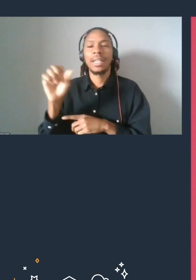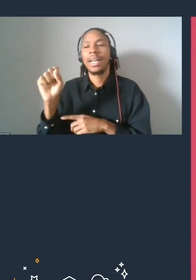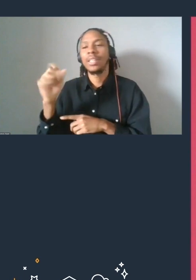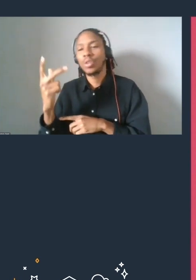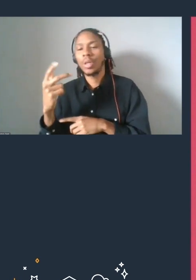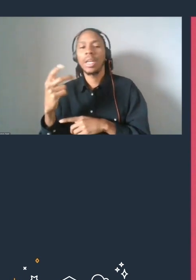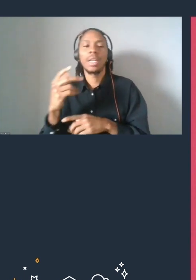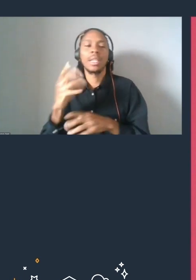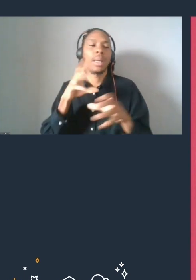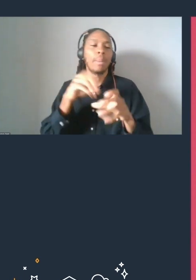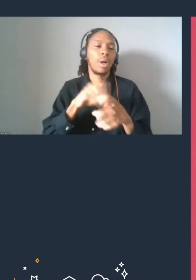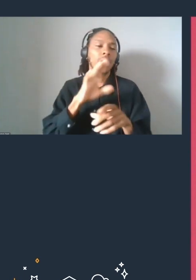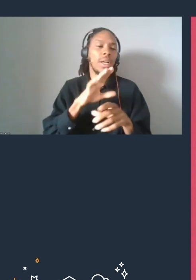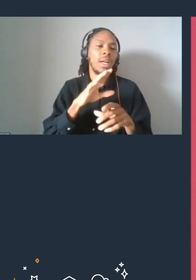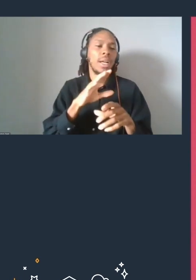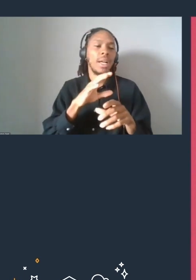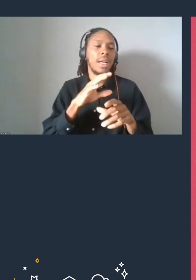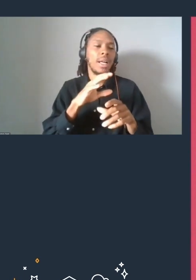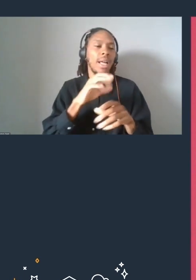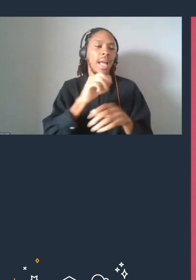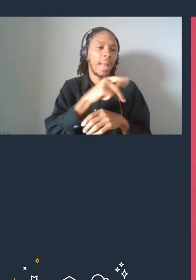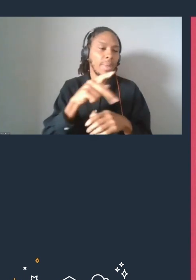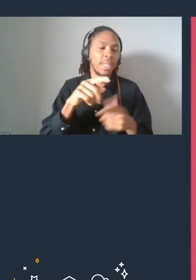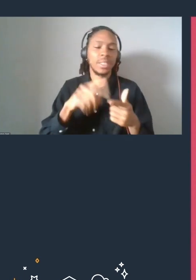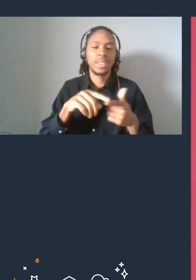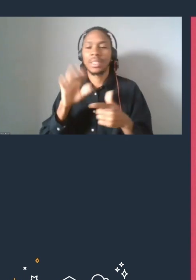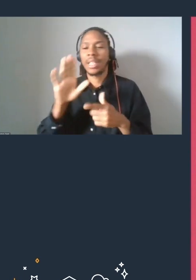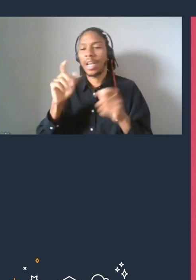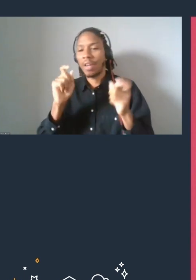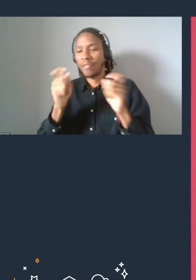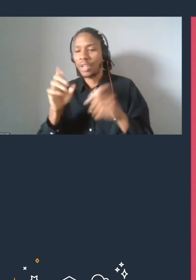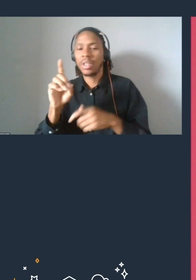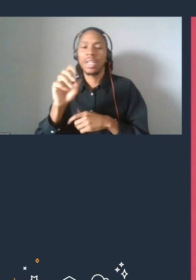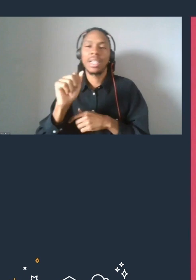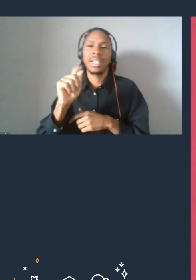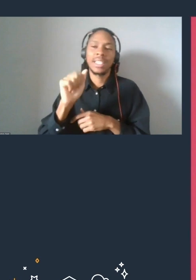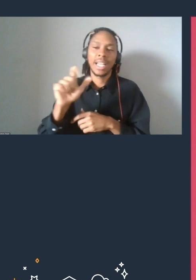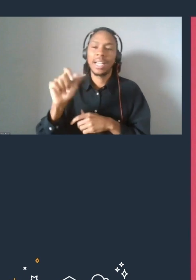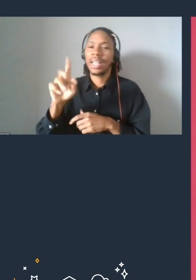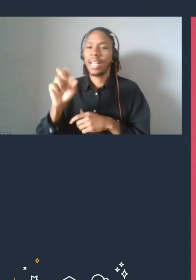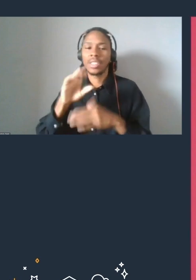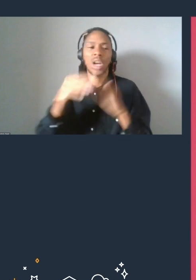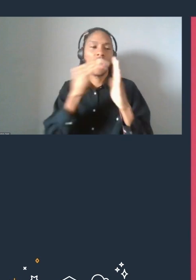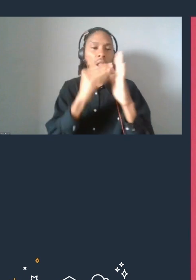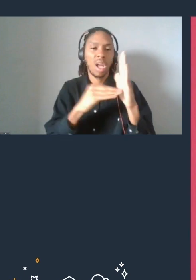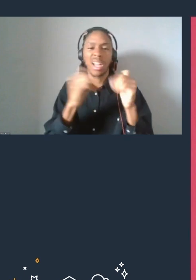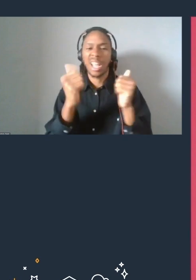it's part of their data lake, it's their configurations, it's their logs, all of these things that you can use